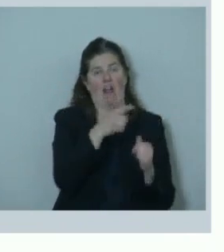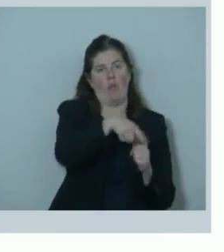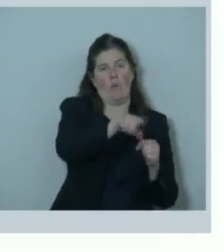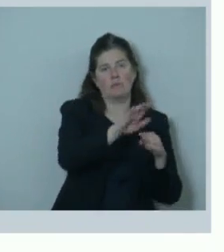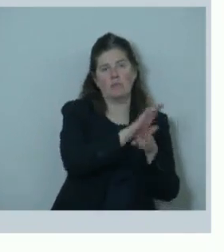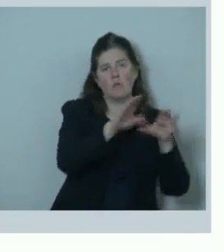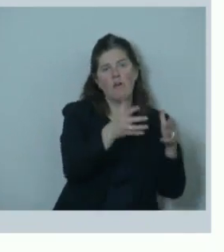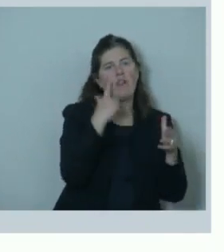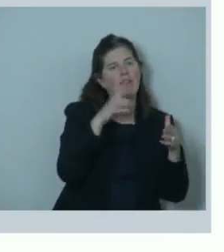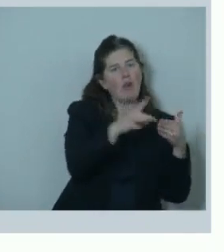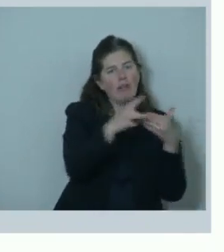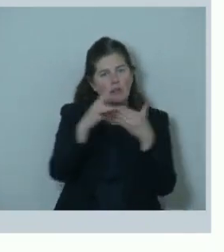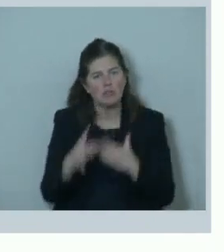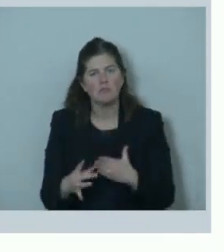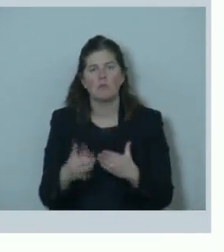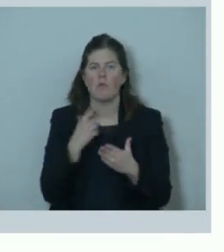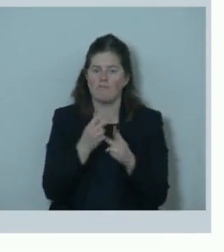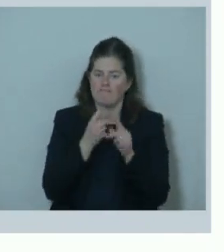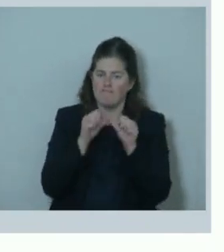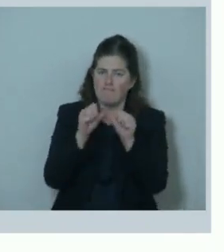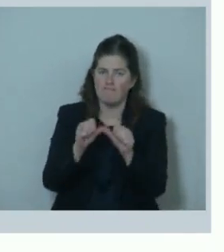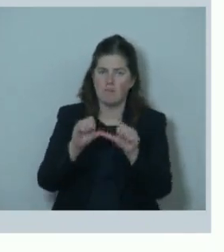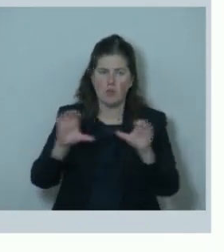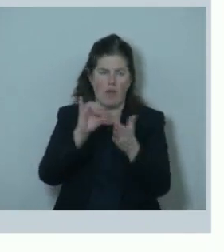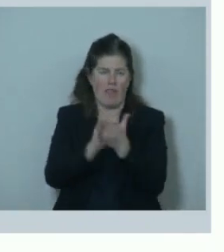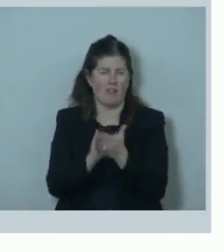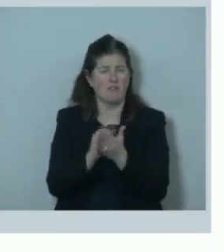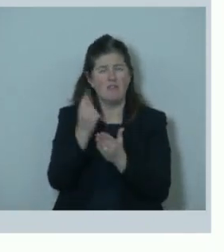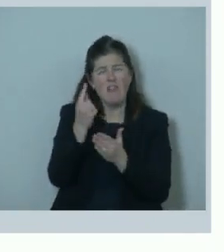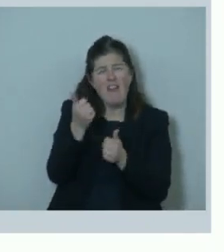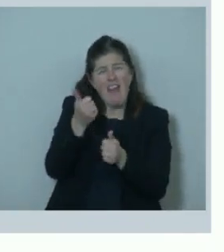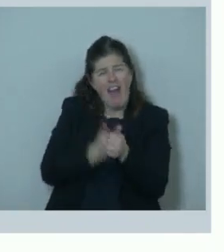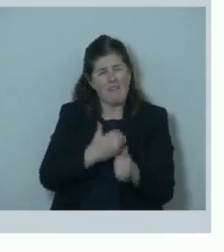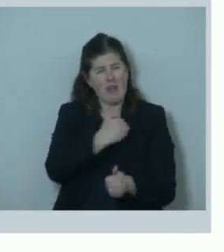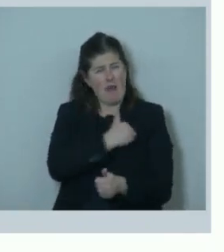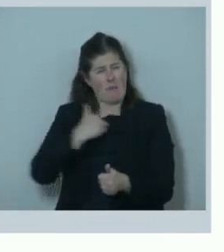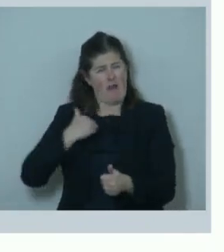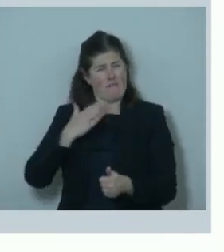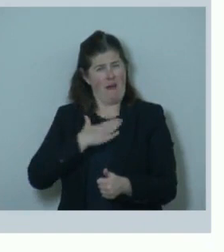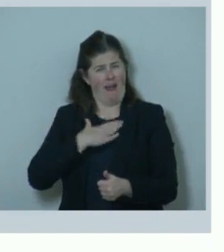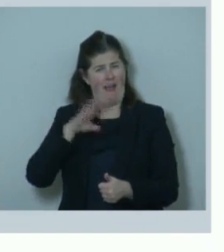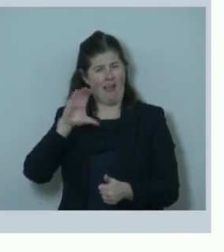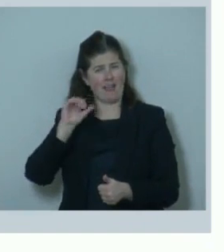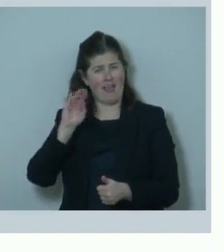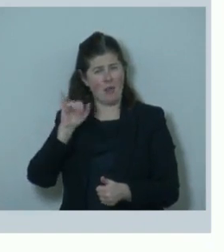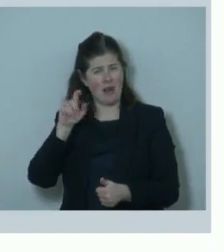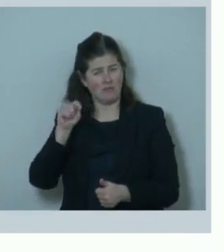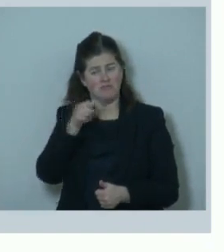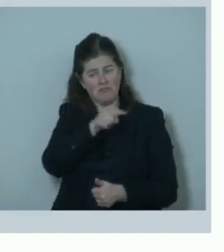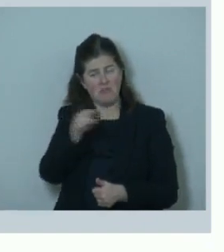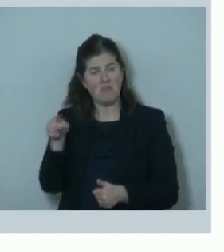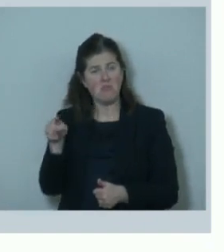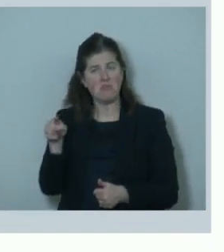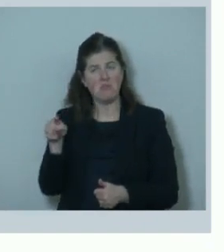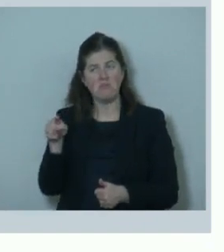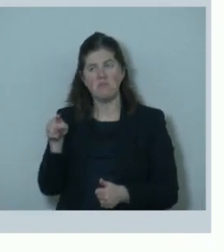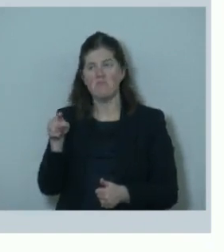THEY NEED TO BE PART OF CONTINUED SUCCESS. I THANK THEM FOR THEIR LEADERSHIP.